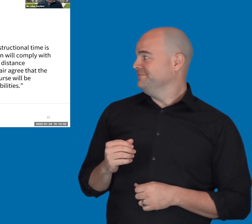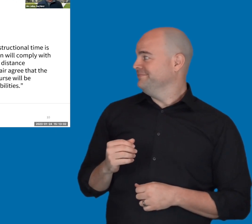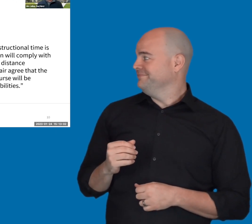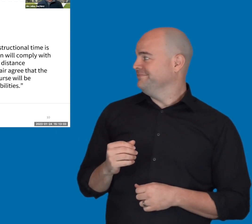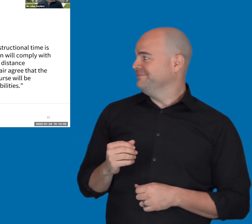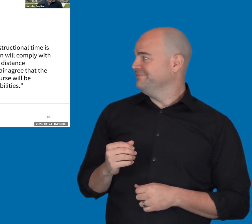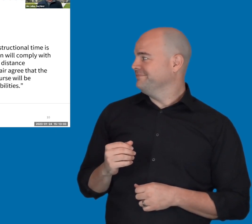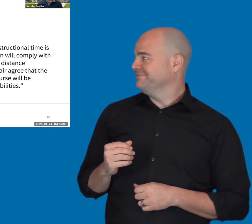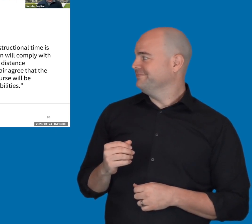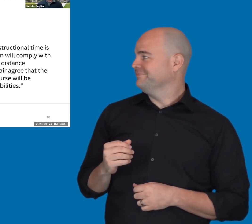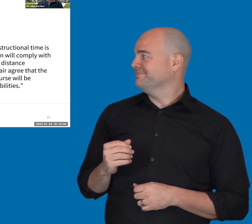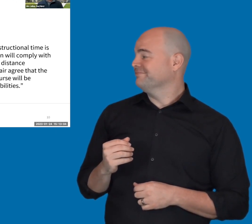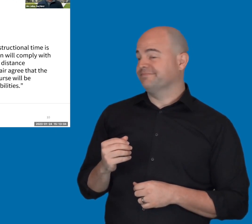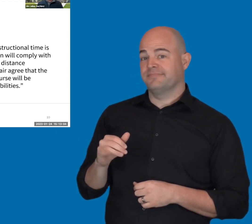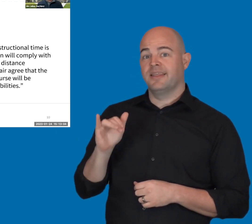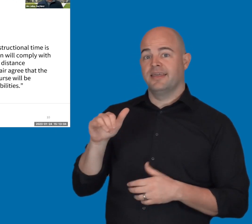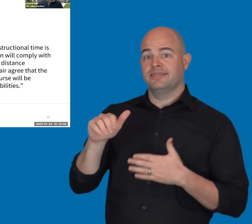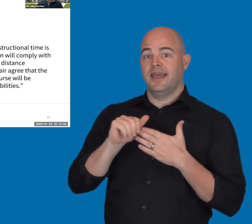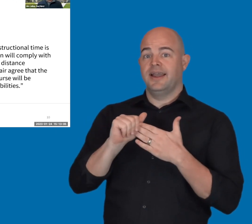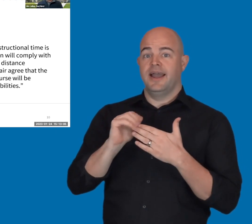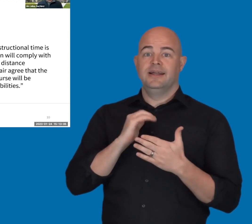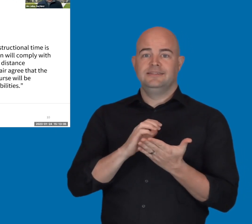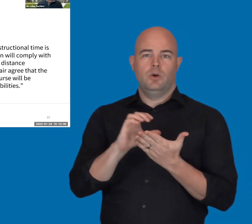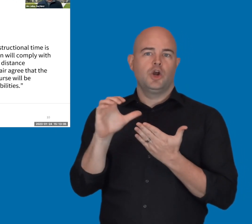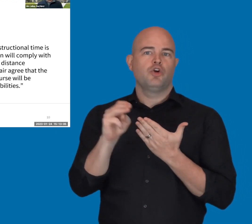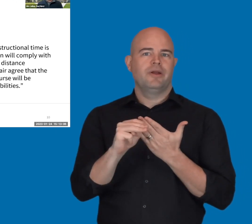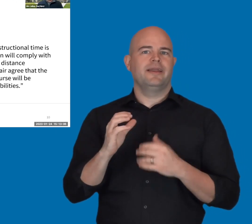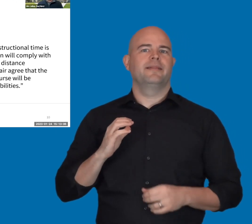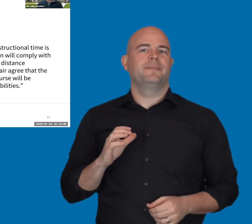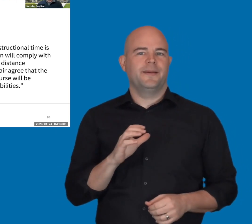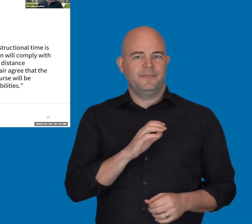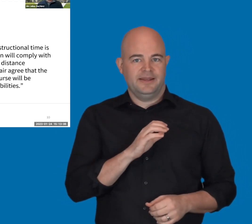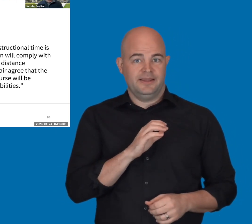So, AP 4105 is the typical AP.